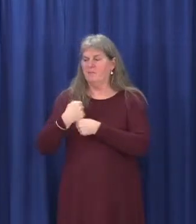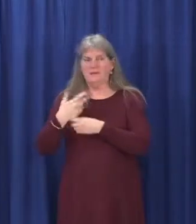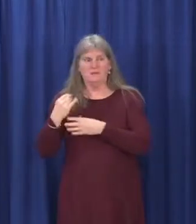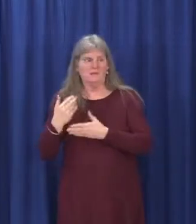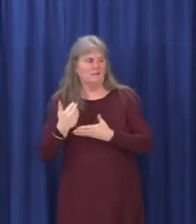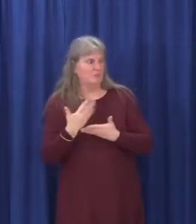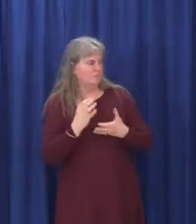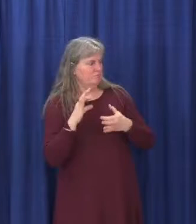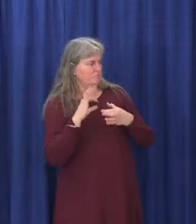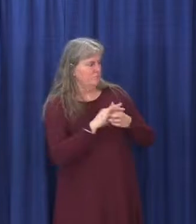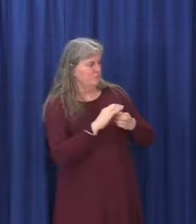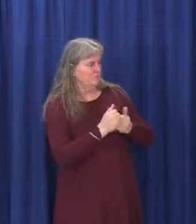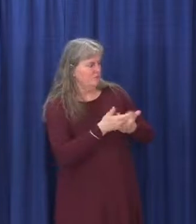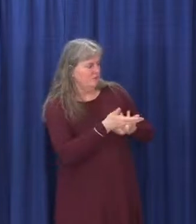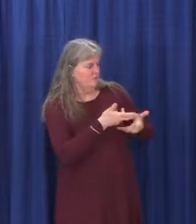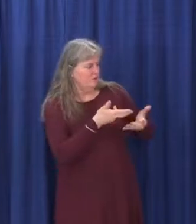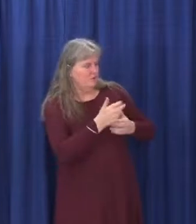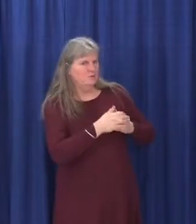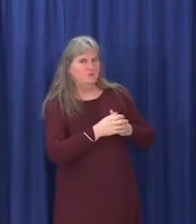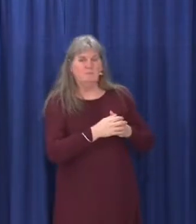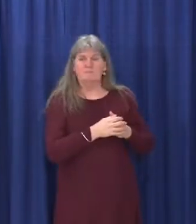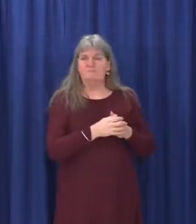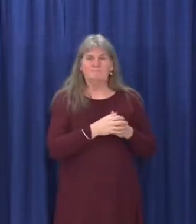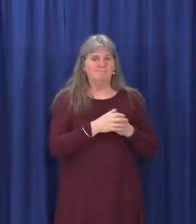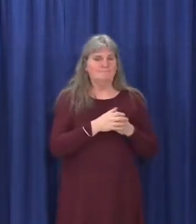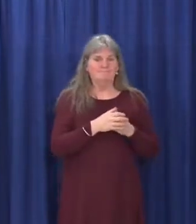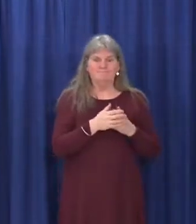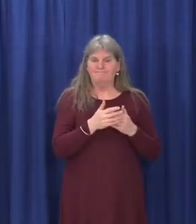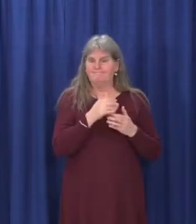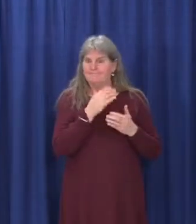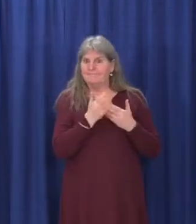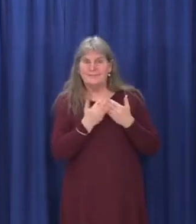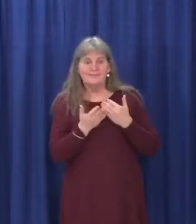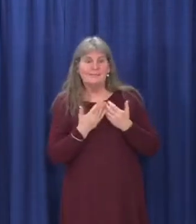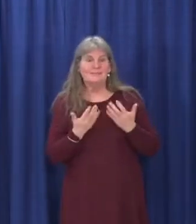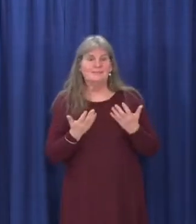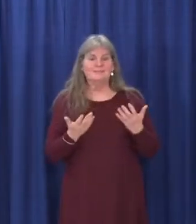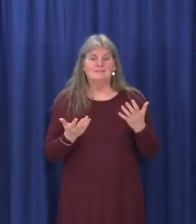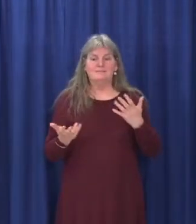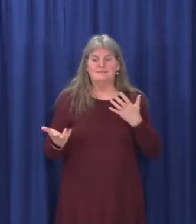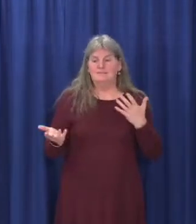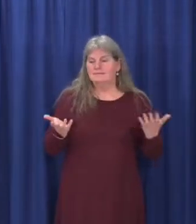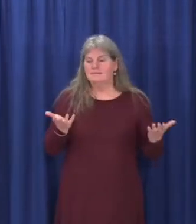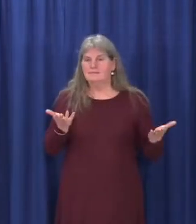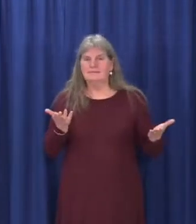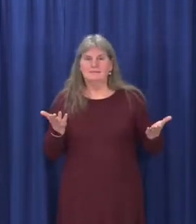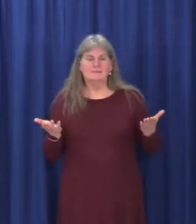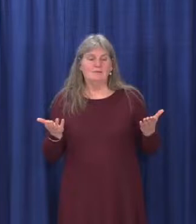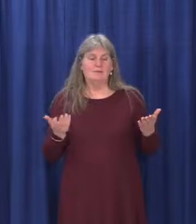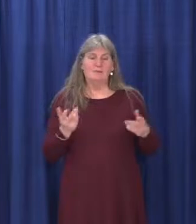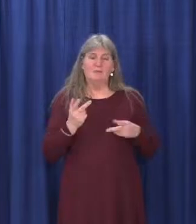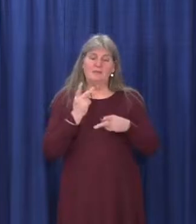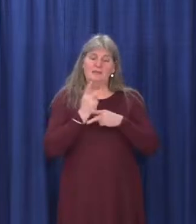line, as the doctor touched on. We're going to continue to have a very careful paced,